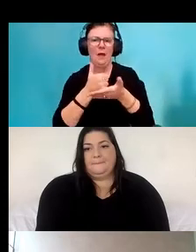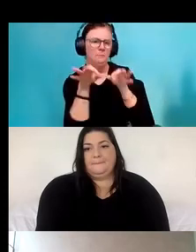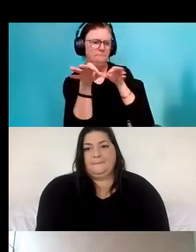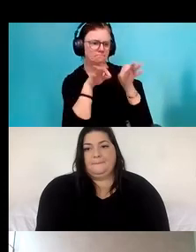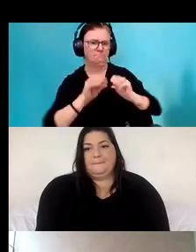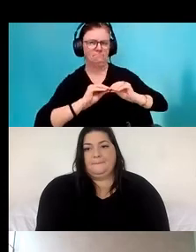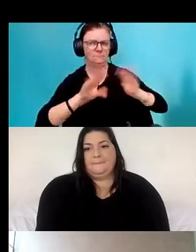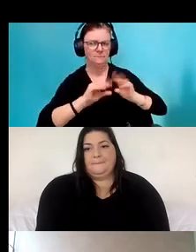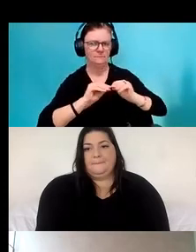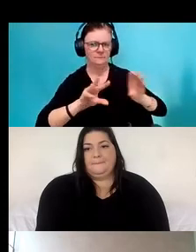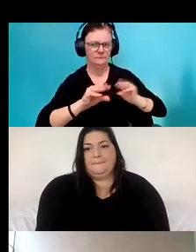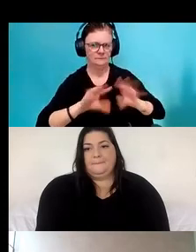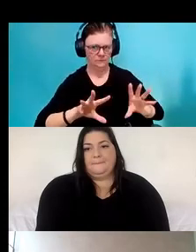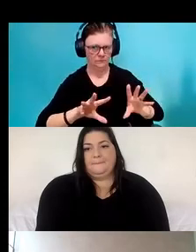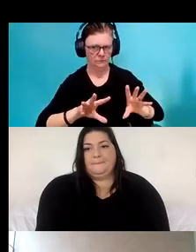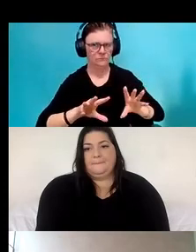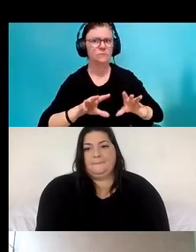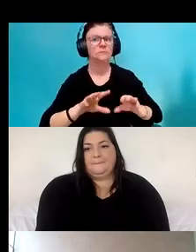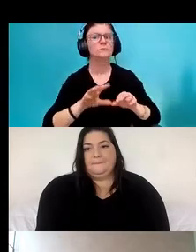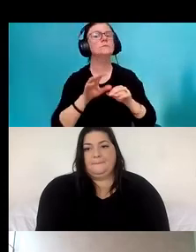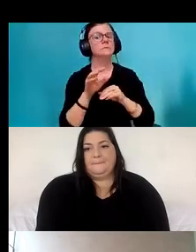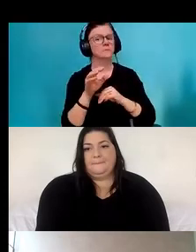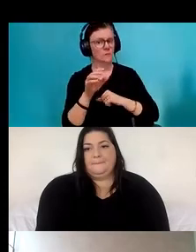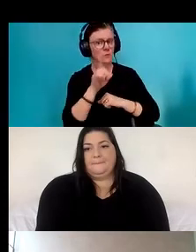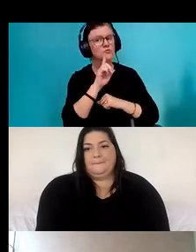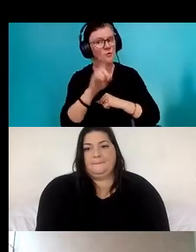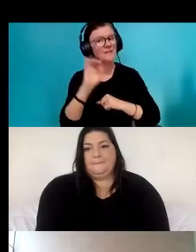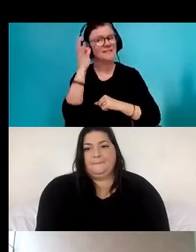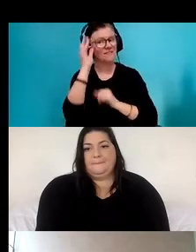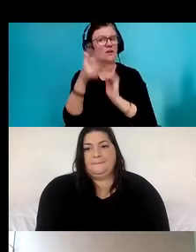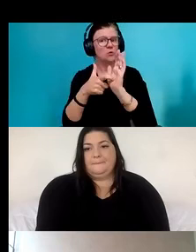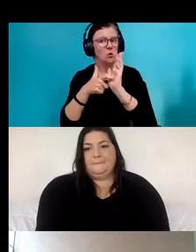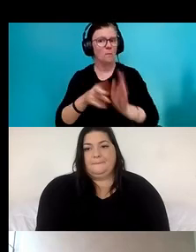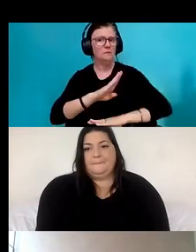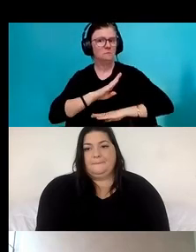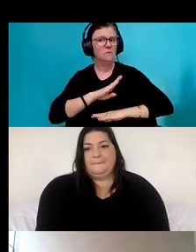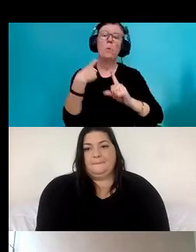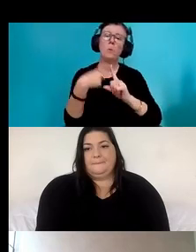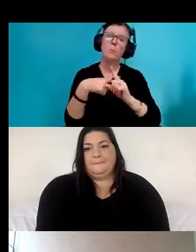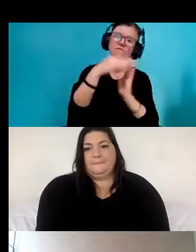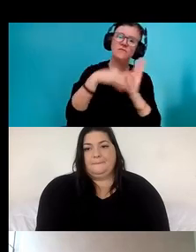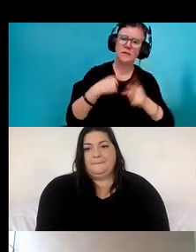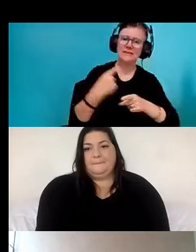so that you can fulfill those as accurately as possible.